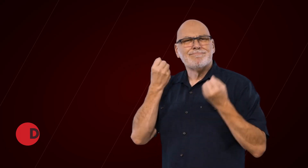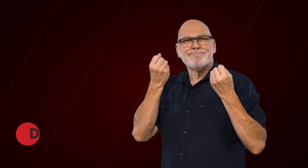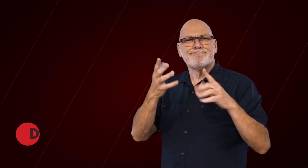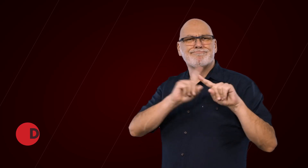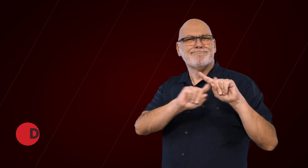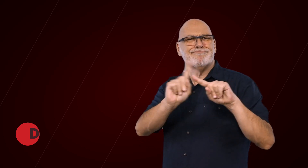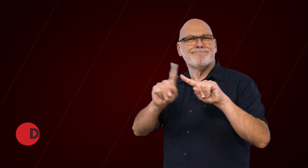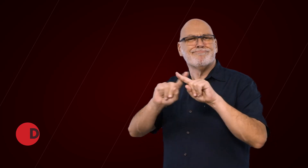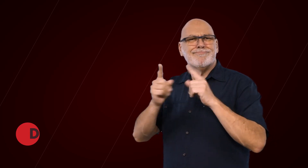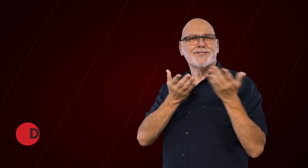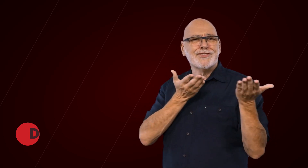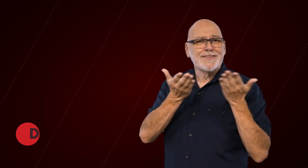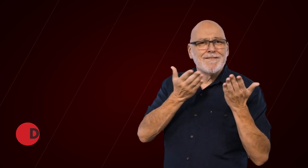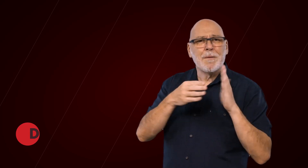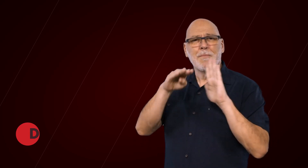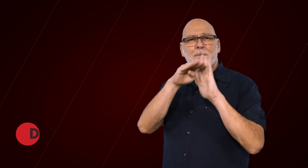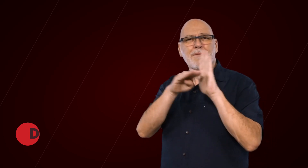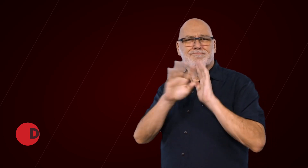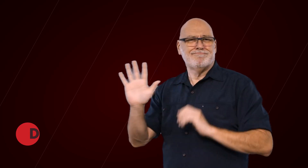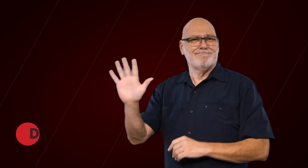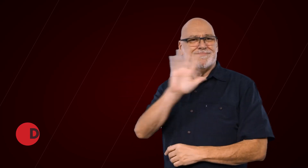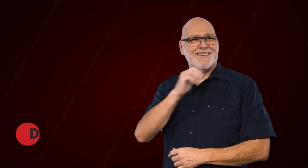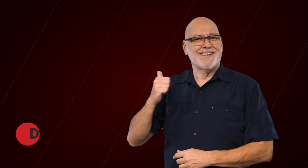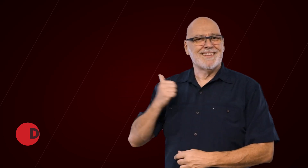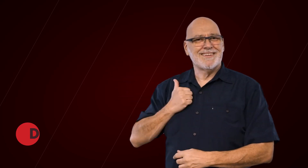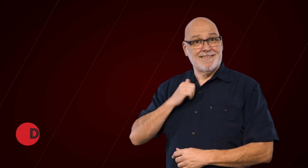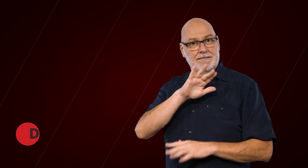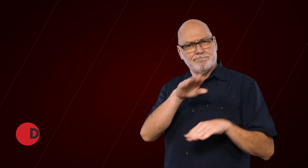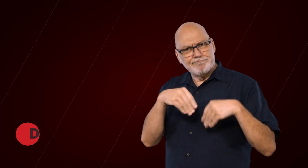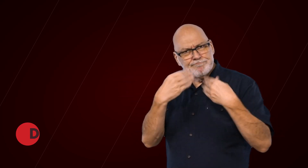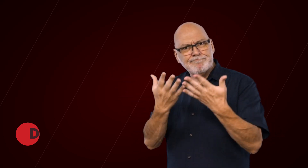[Anselmo]: There are services and programs across Canada that offer